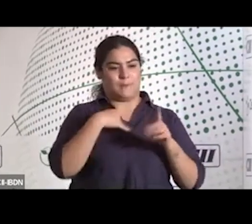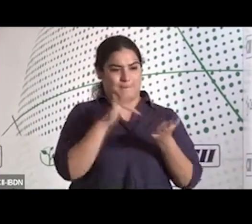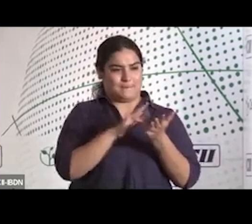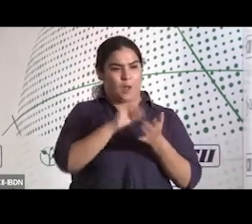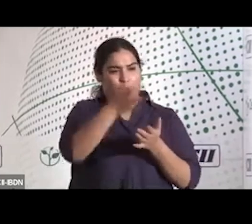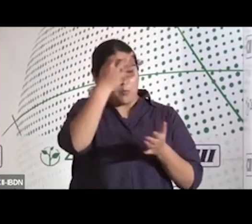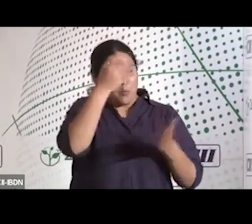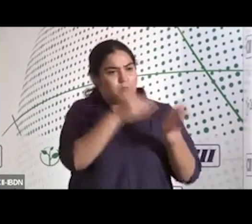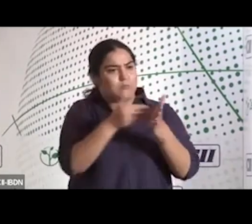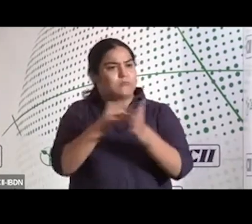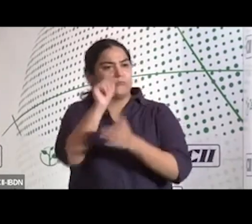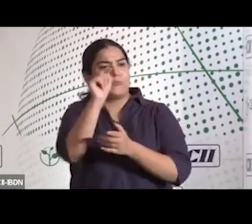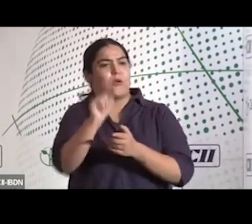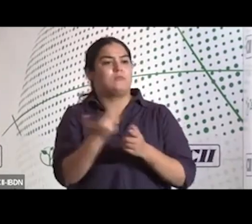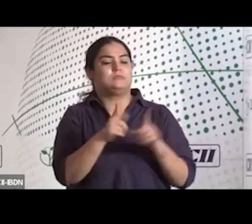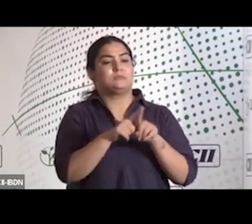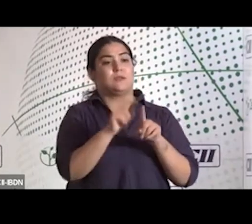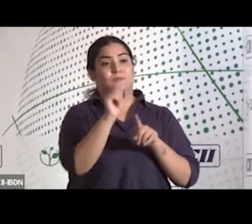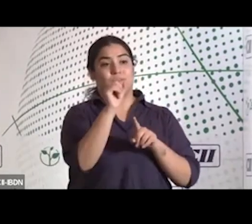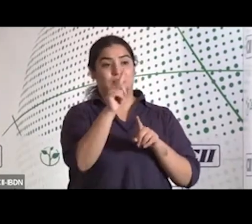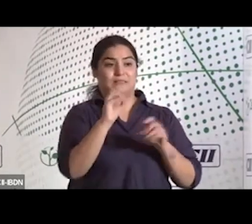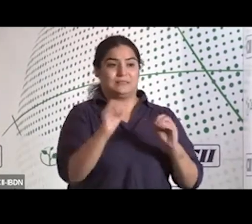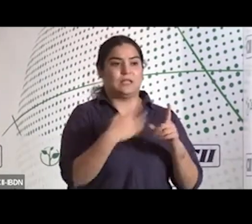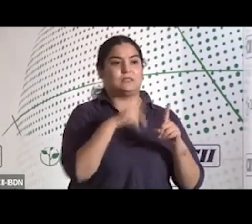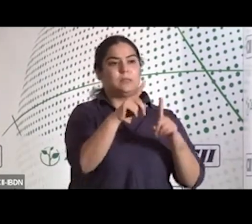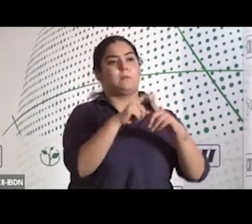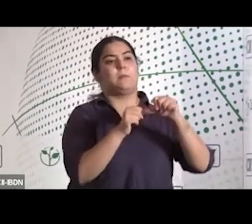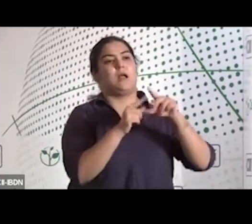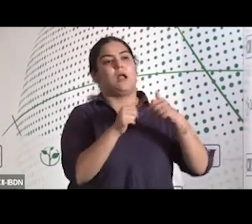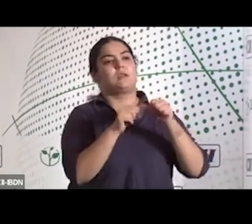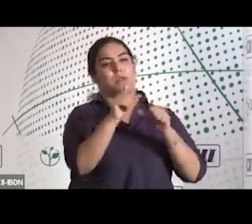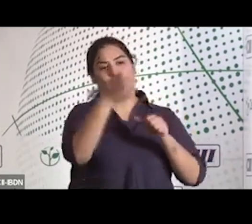So there is fundamentally a data problem, and we've spent all of the morning